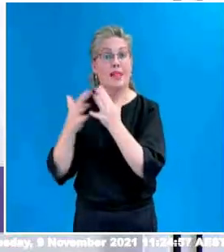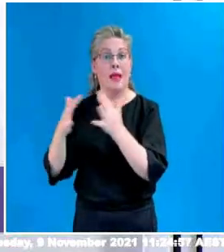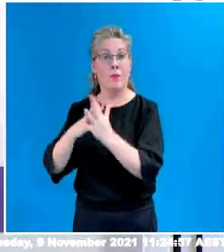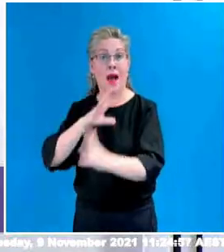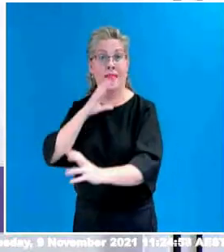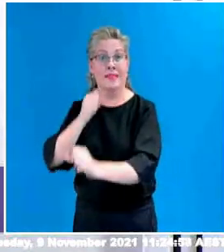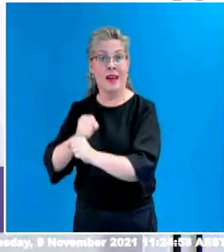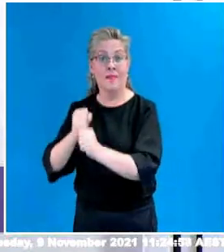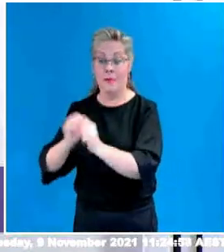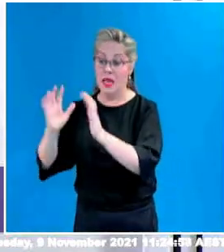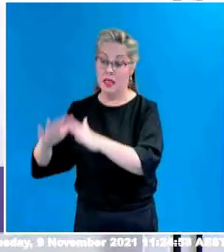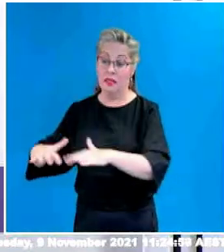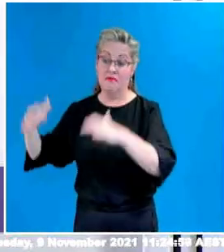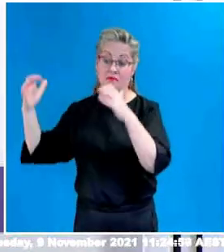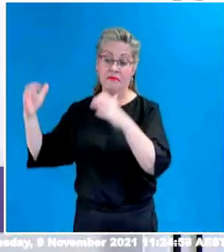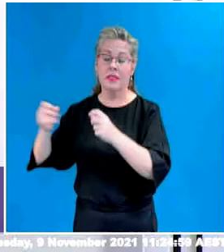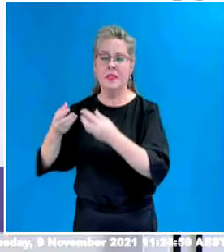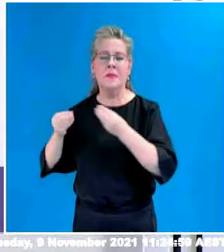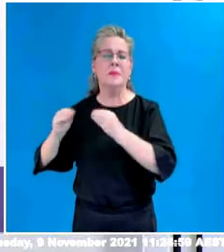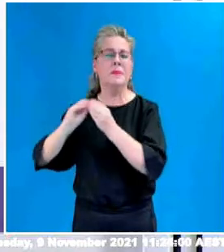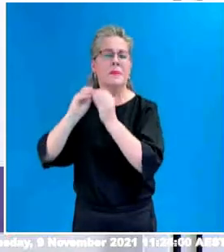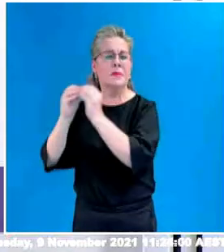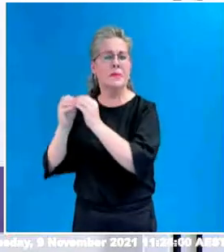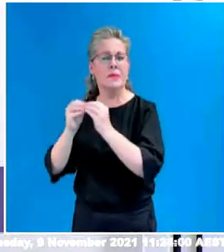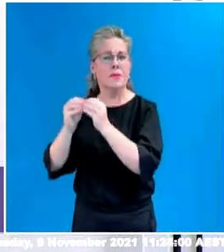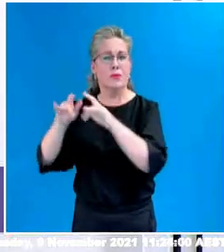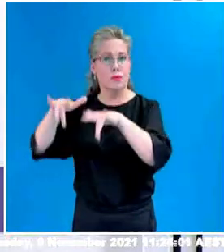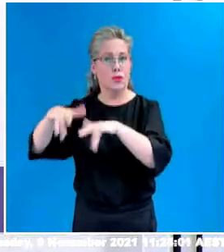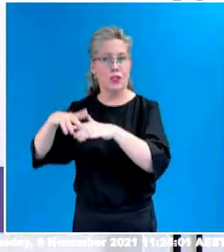The Commissioners may be interested to know, three of the